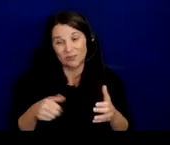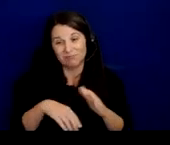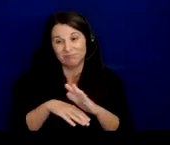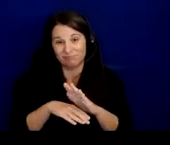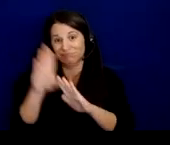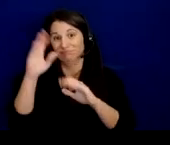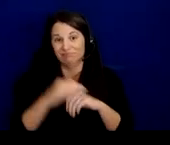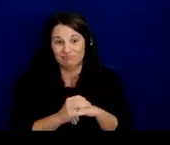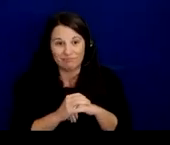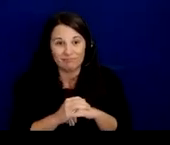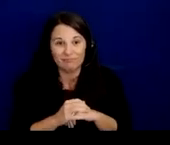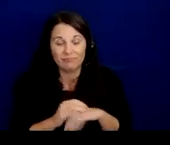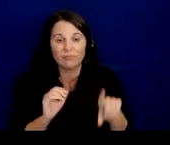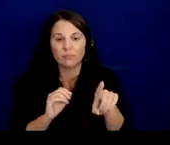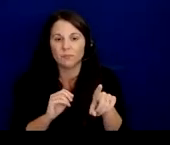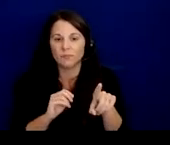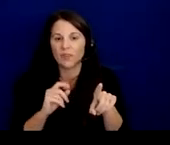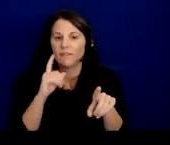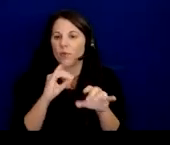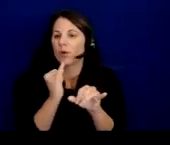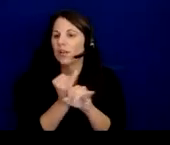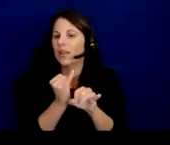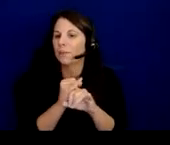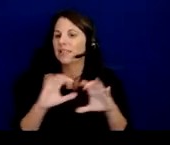I know many campus clubs do volunteer work,